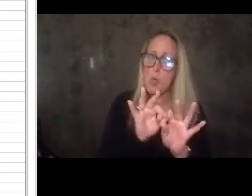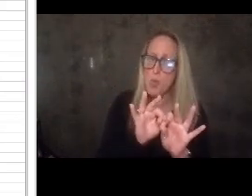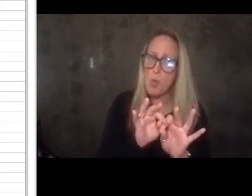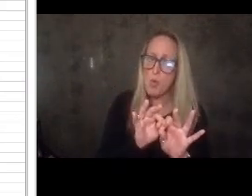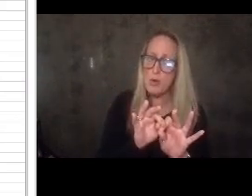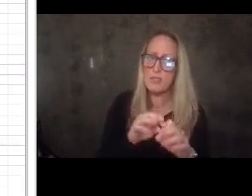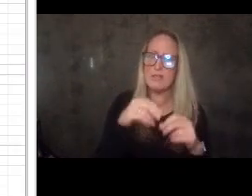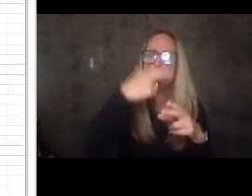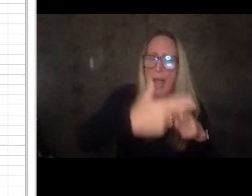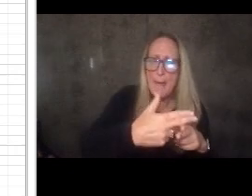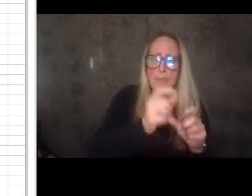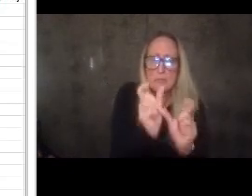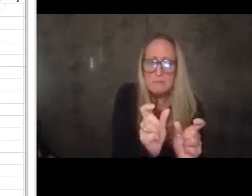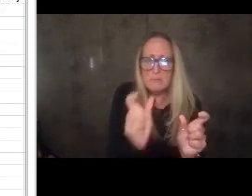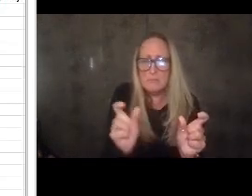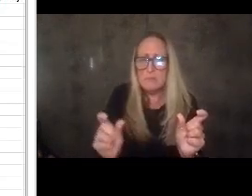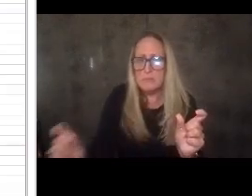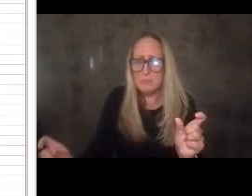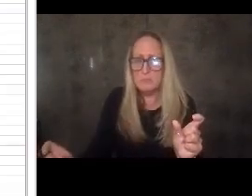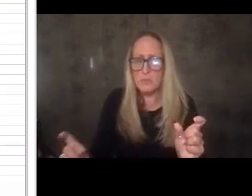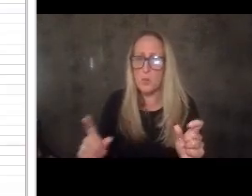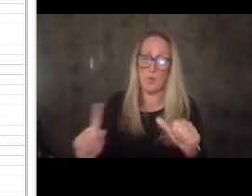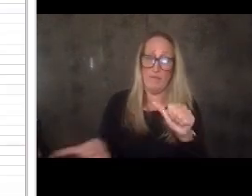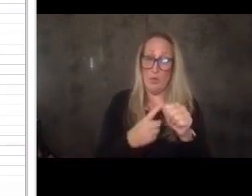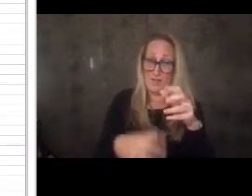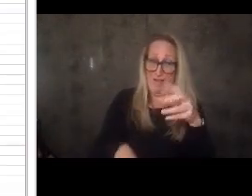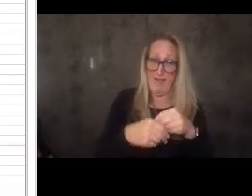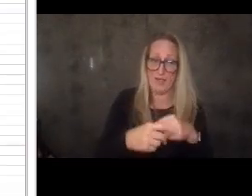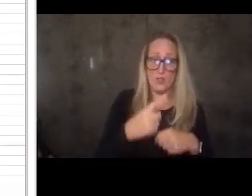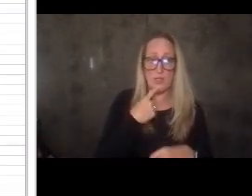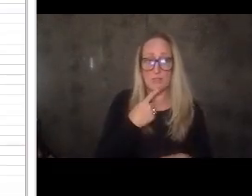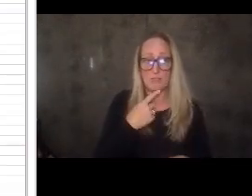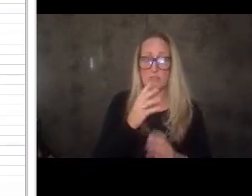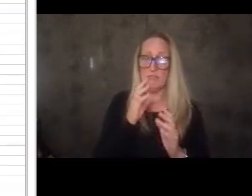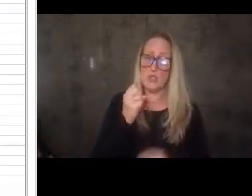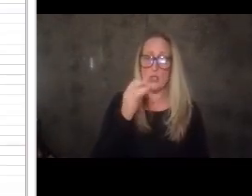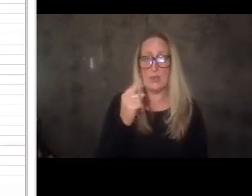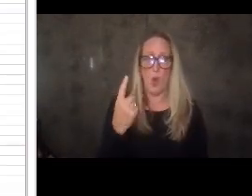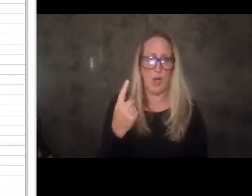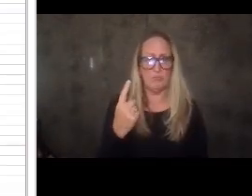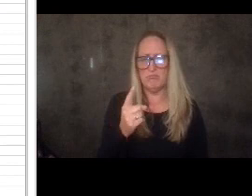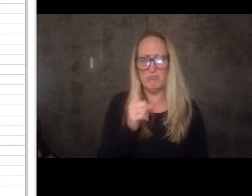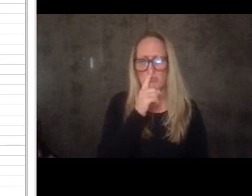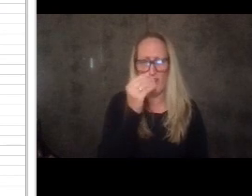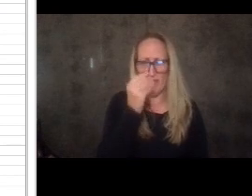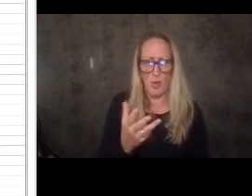those sheets when you first add a sheet. It'll by default leave it as sheet one. That's not very informative for screeners,